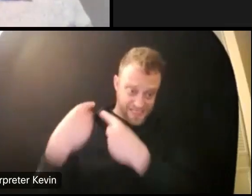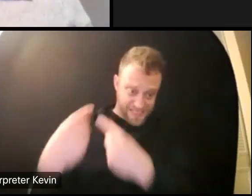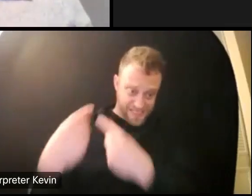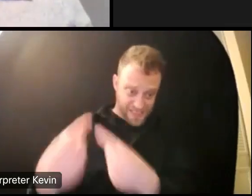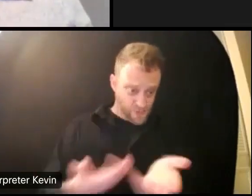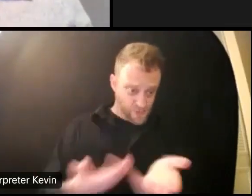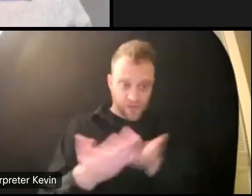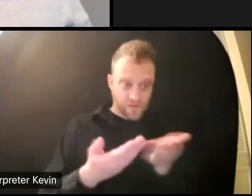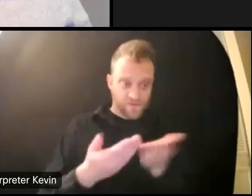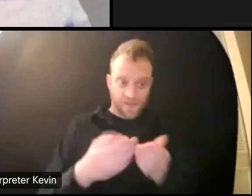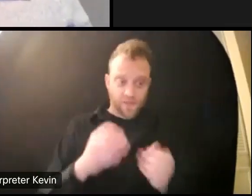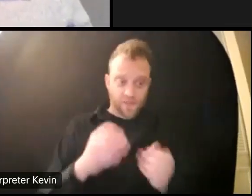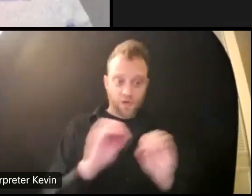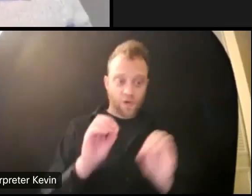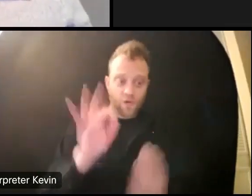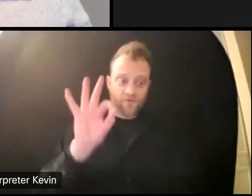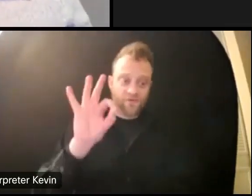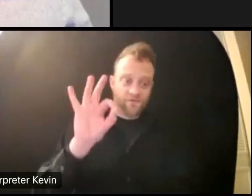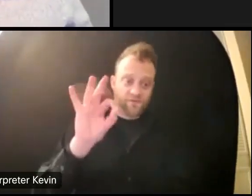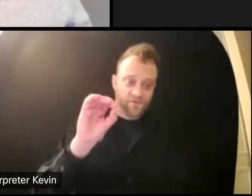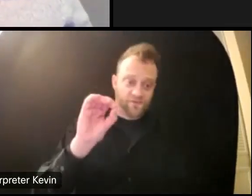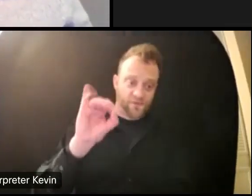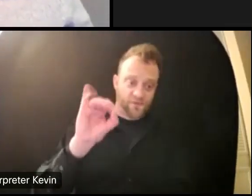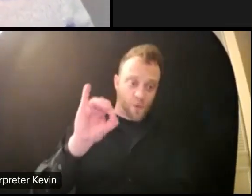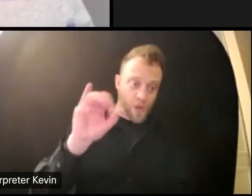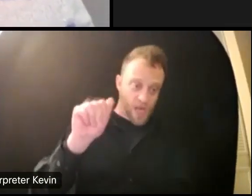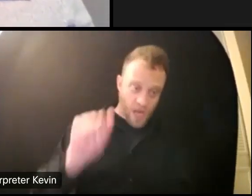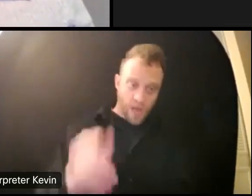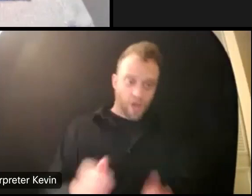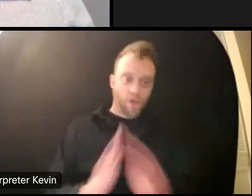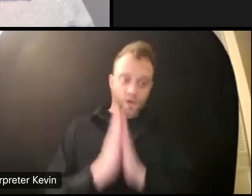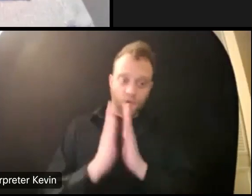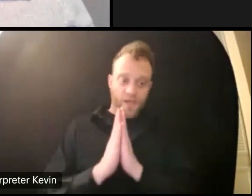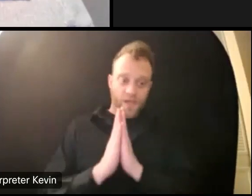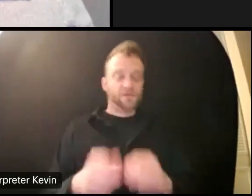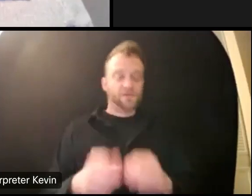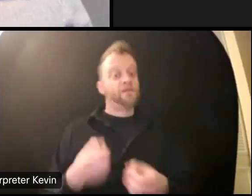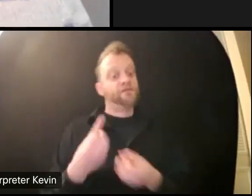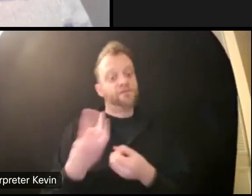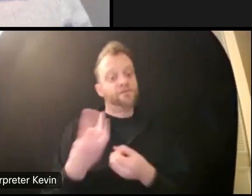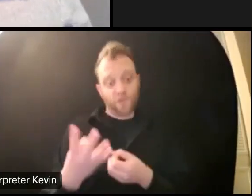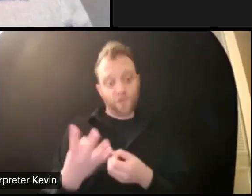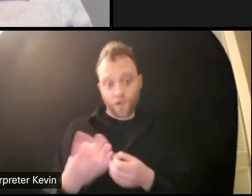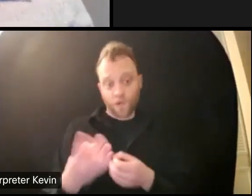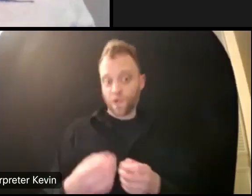So but we've had quite a few, we have to make a report to the Office of the Mayor and I do